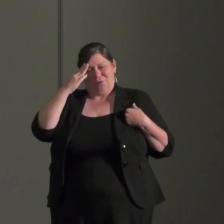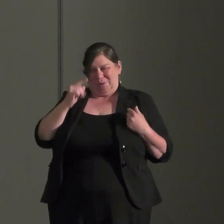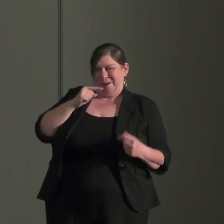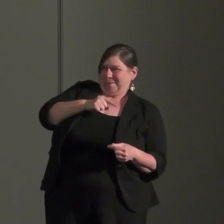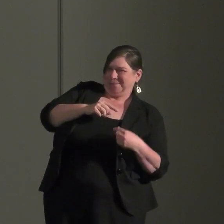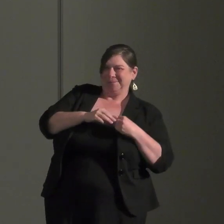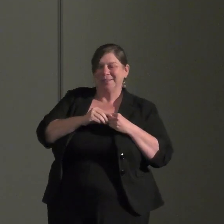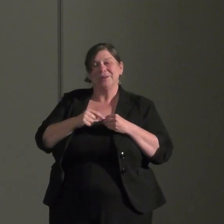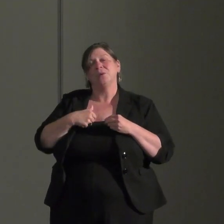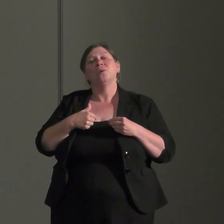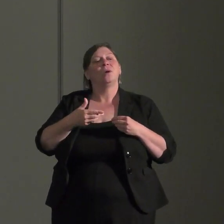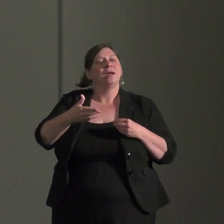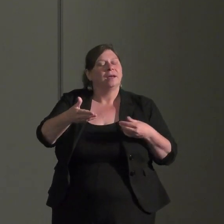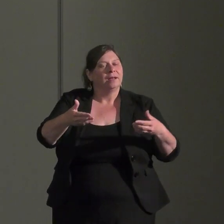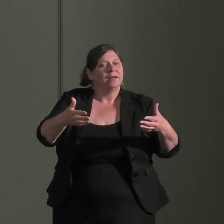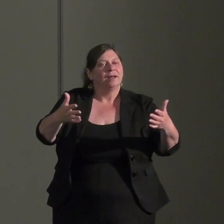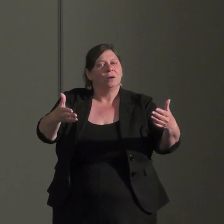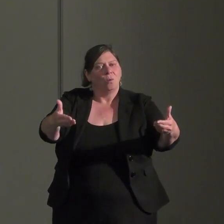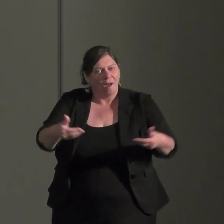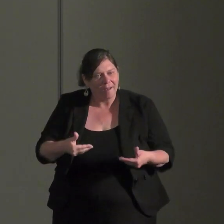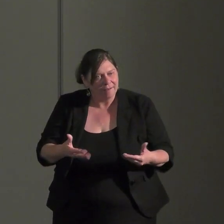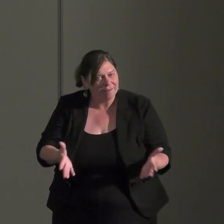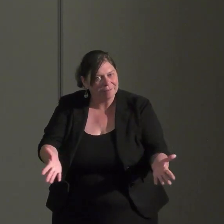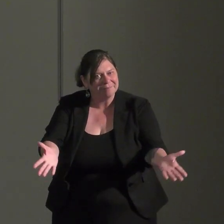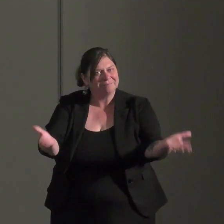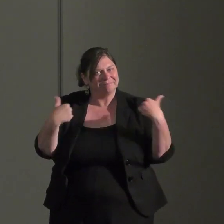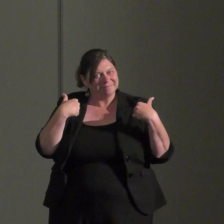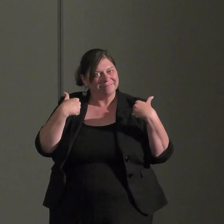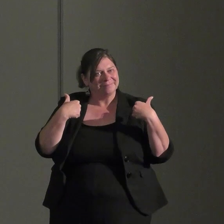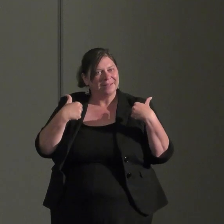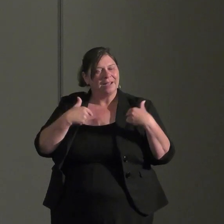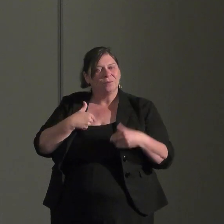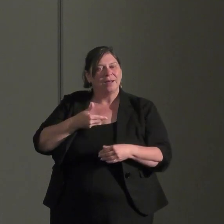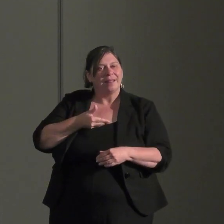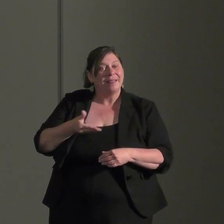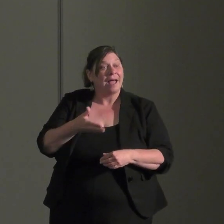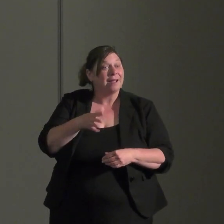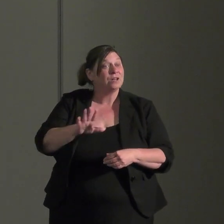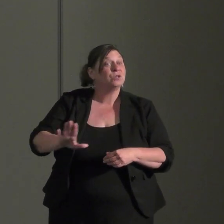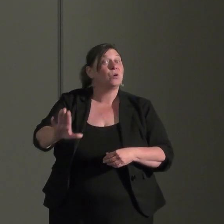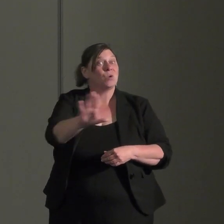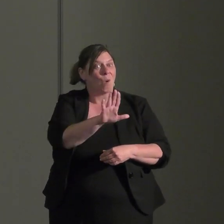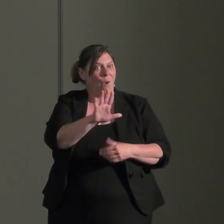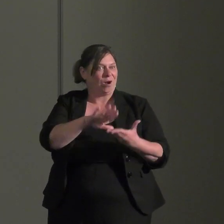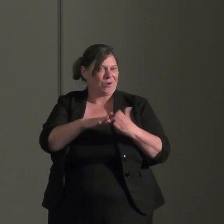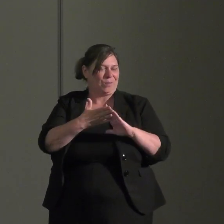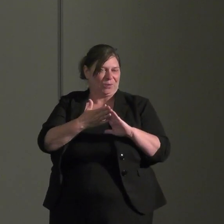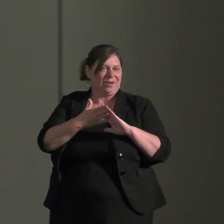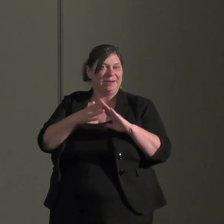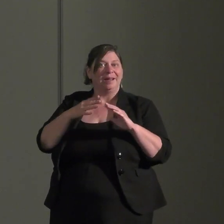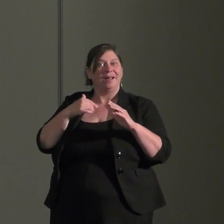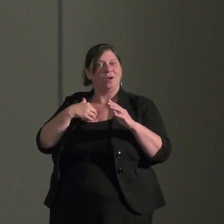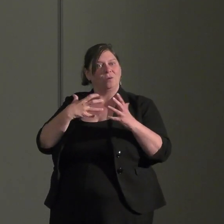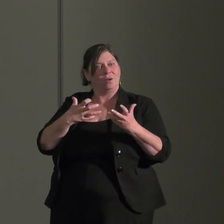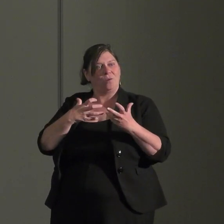We welcome and love to be invited into your community we have a way to work with cities